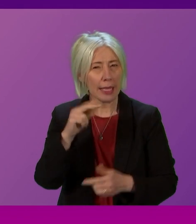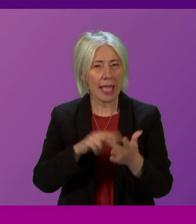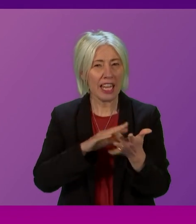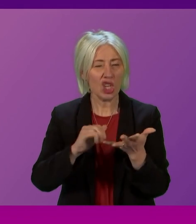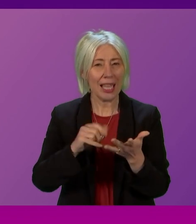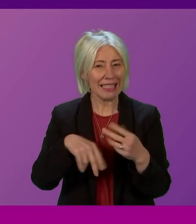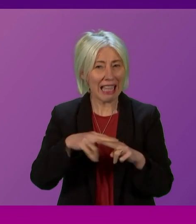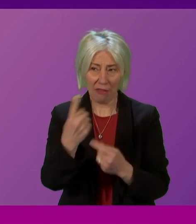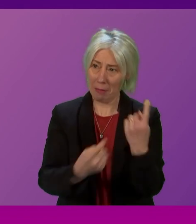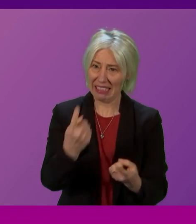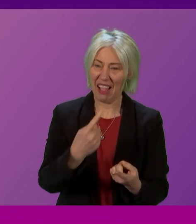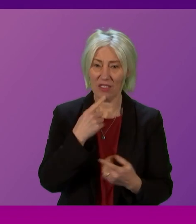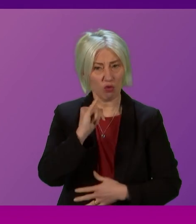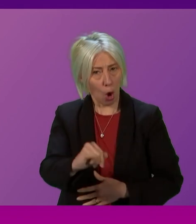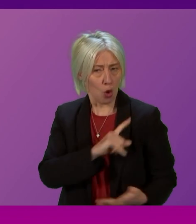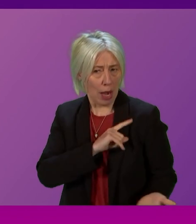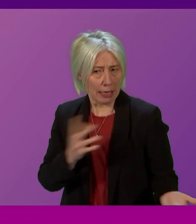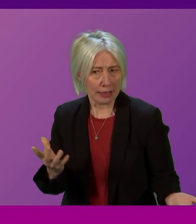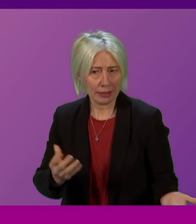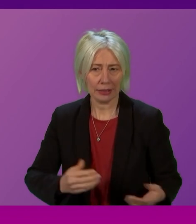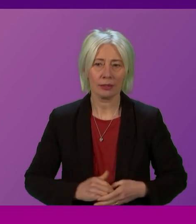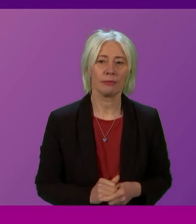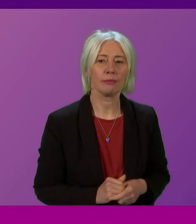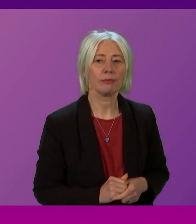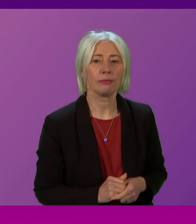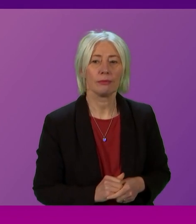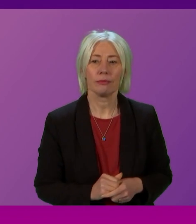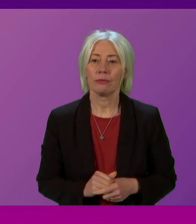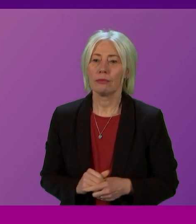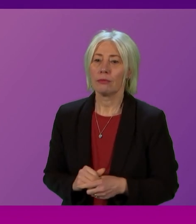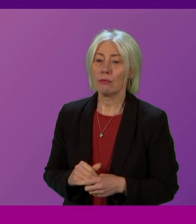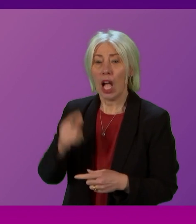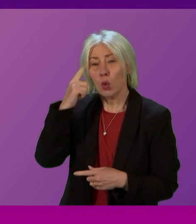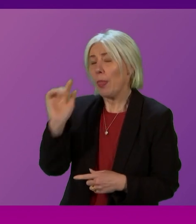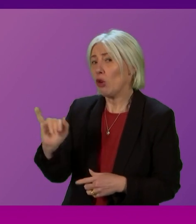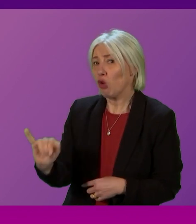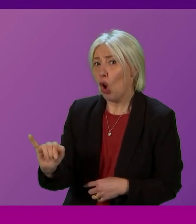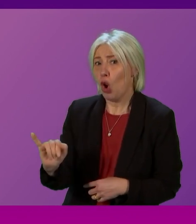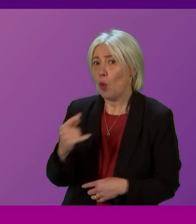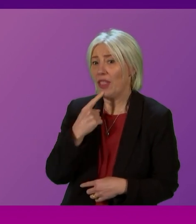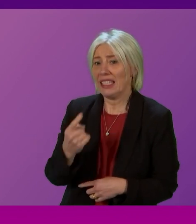I do not think that front-line health service staff are wrong in what they say.